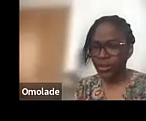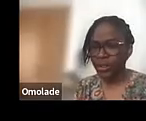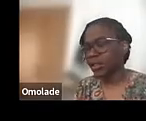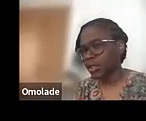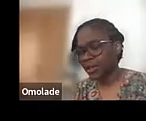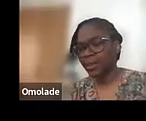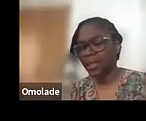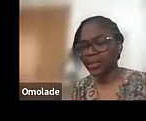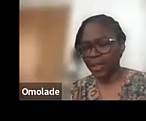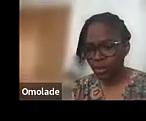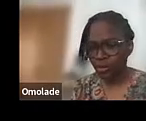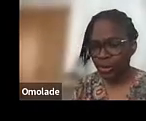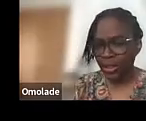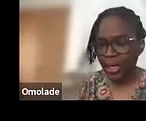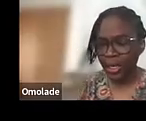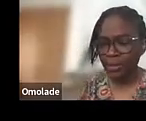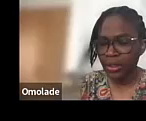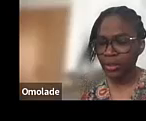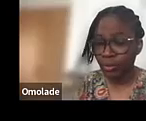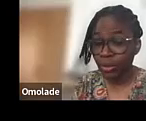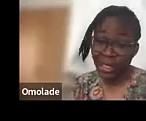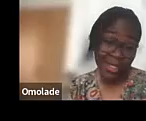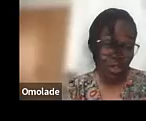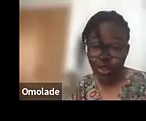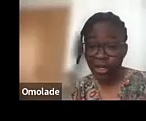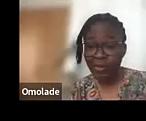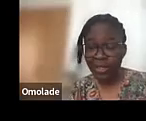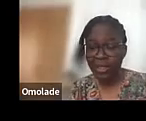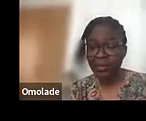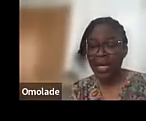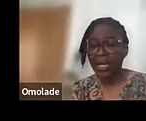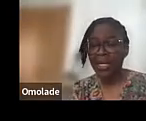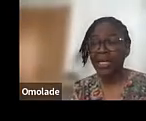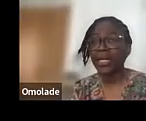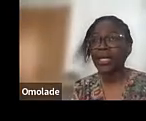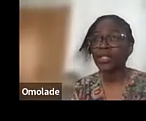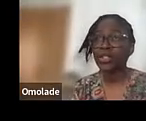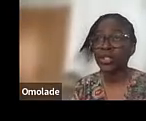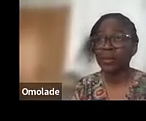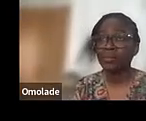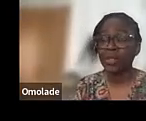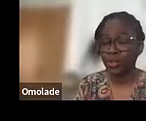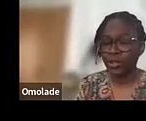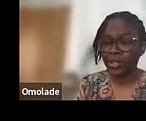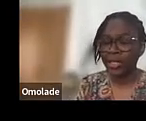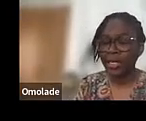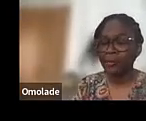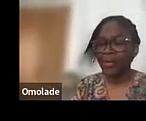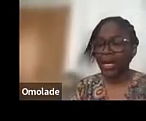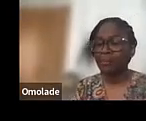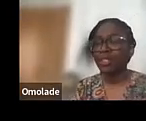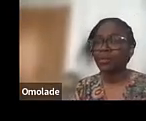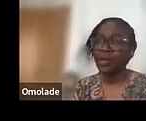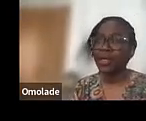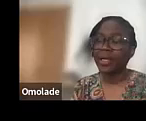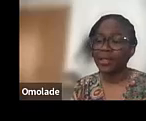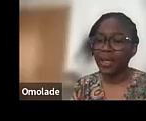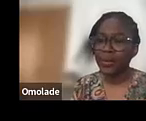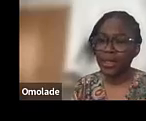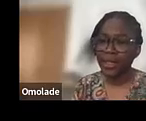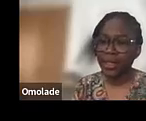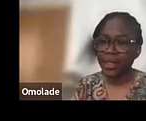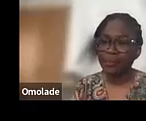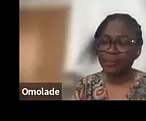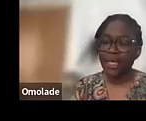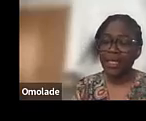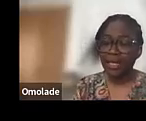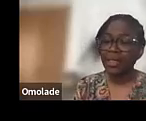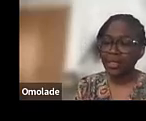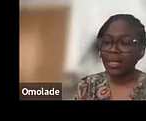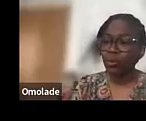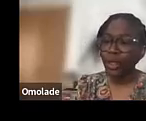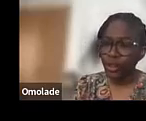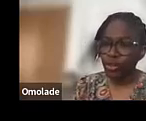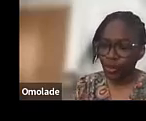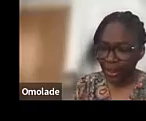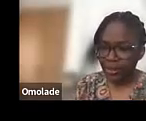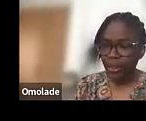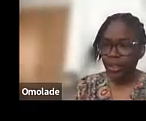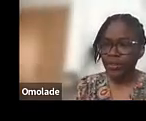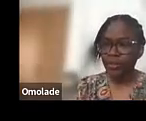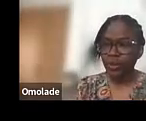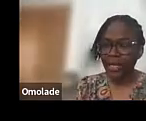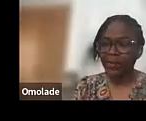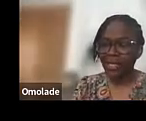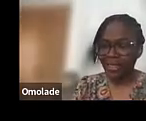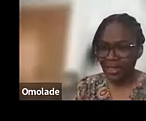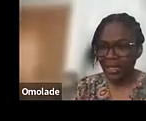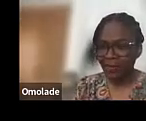stigma, structural racism and institutional mistrust are major barriers to help seeking. And these are things that we know already, because we